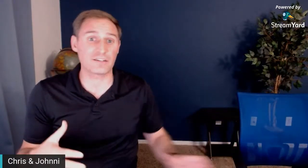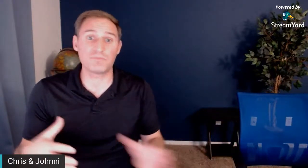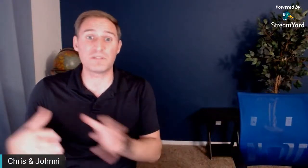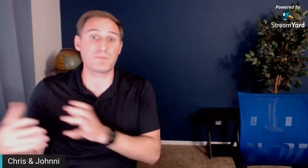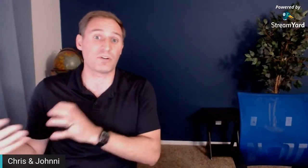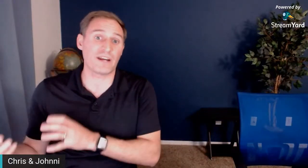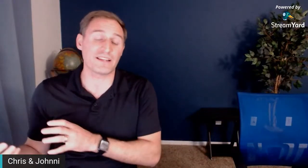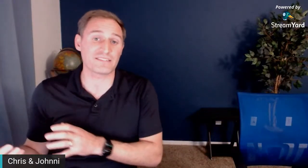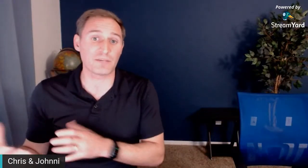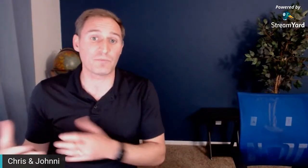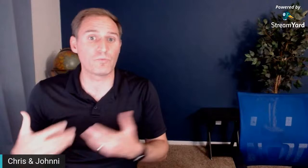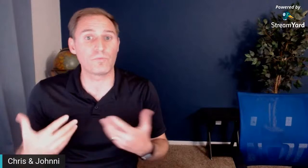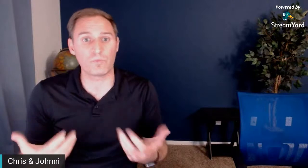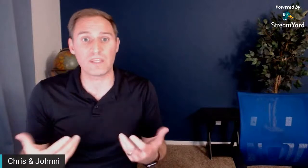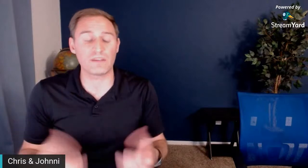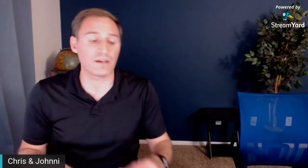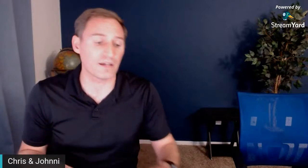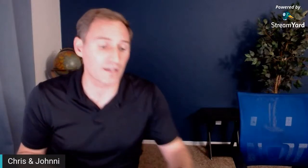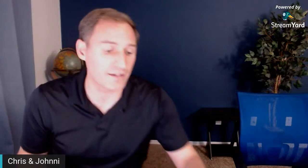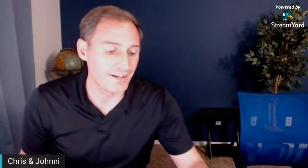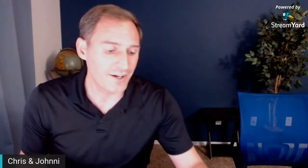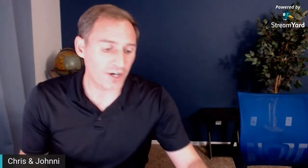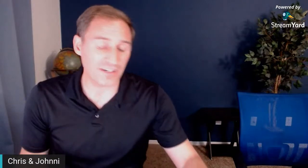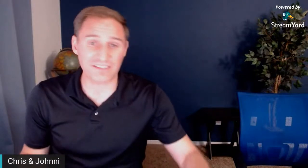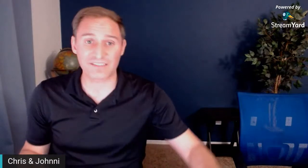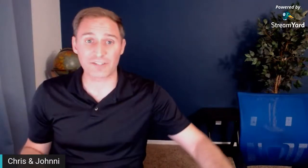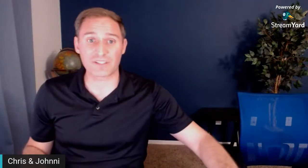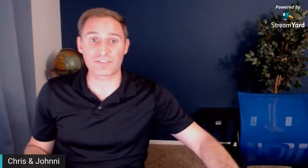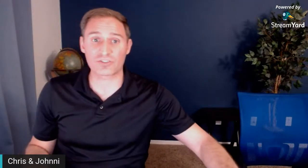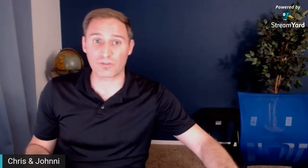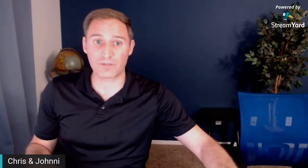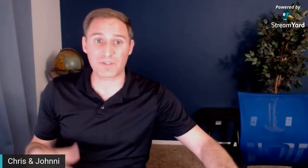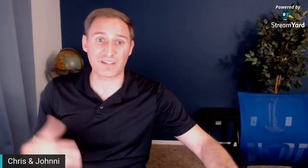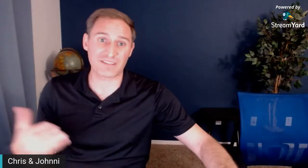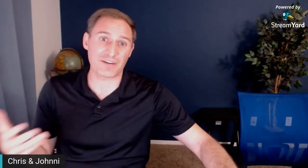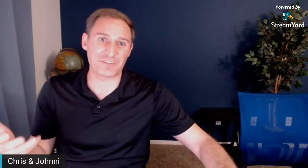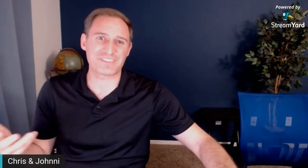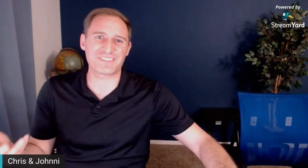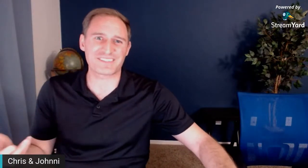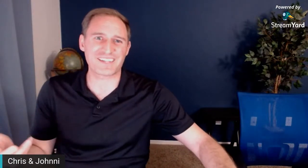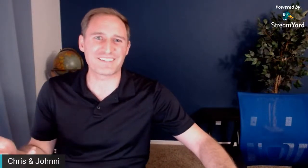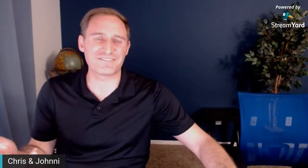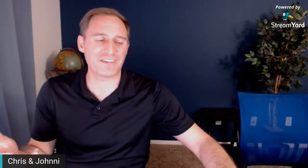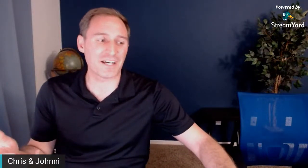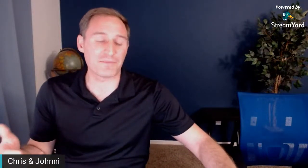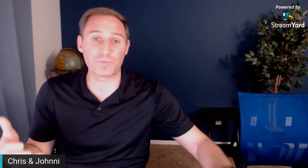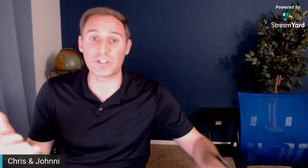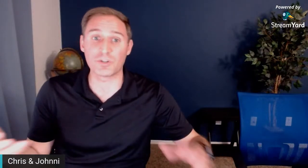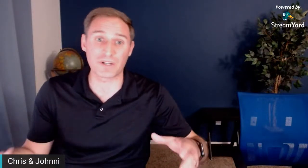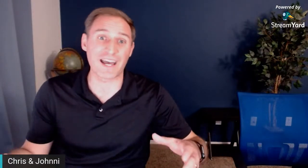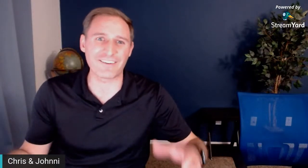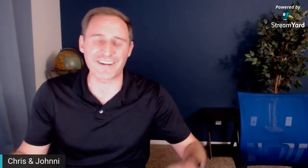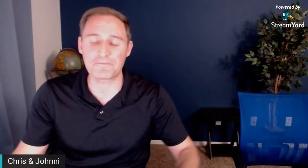could be pure lsm we uh aren't necessarily sure because that was just kind of we knew a guy right